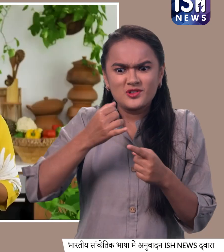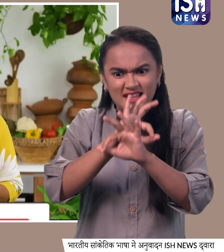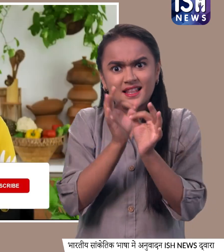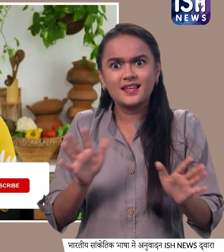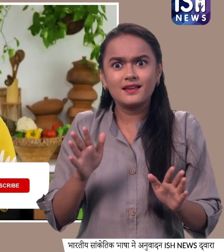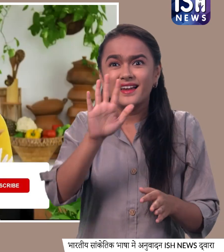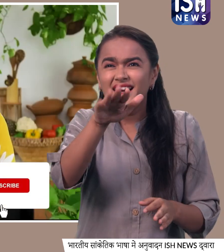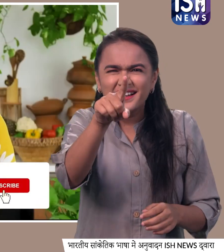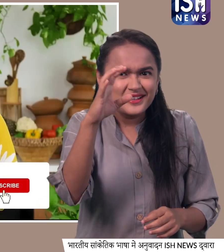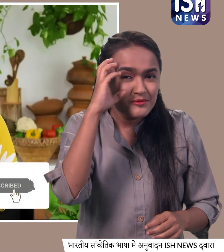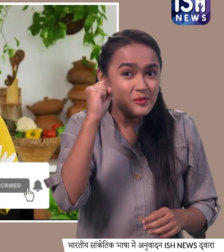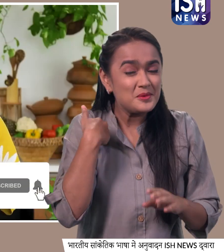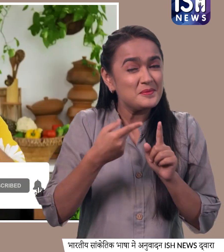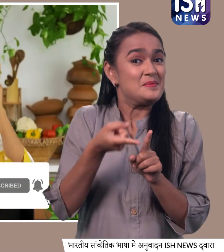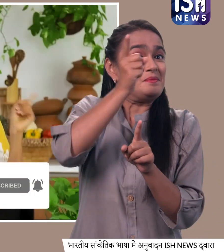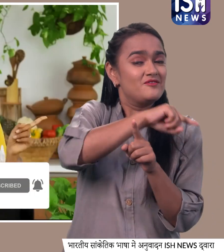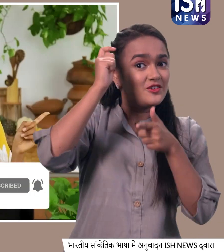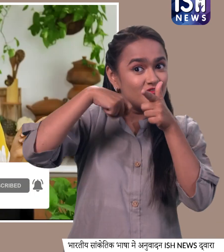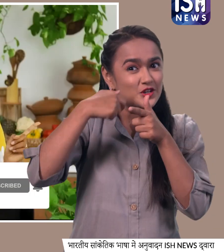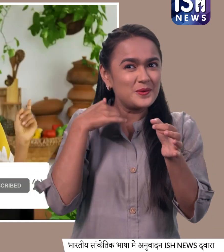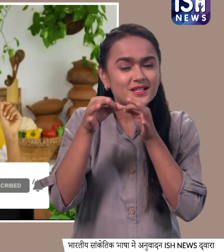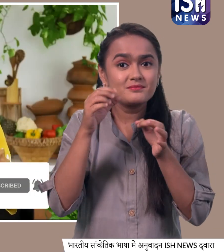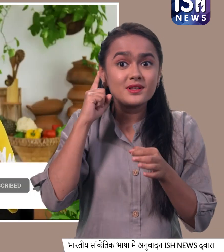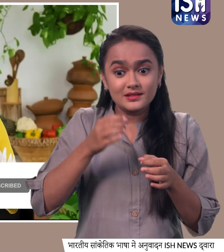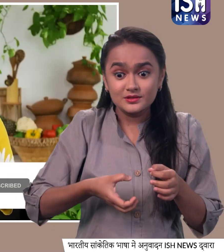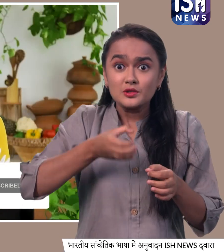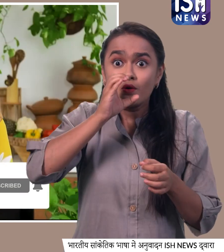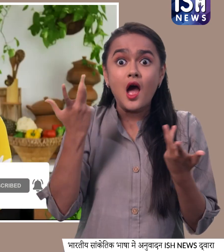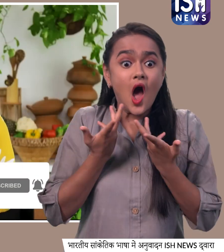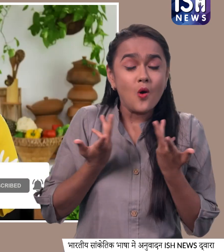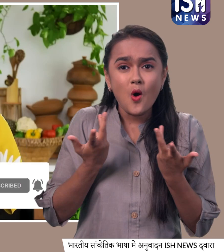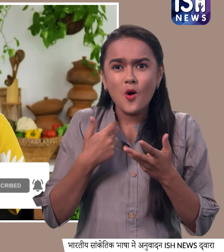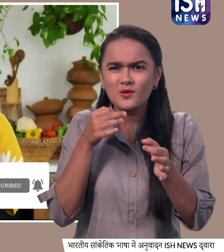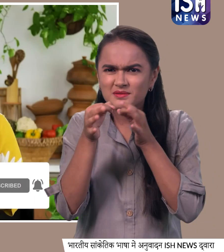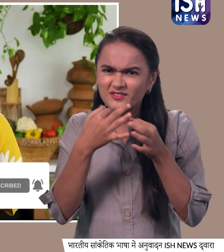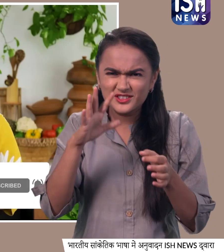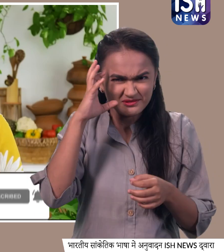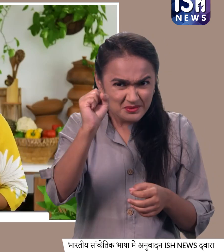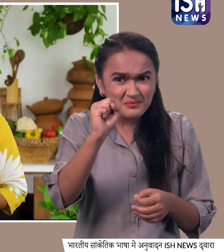Oh! Remember that special technique you learned in the last video to drink juices?